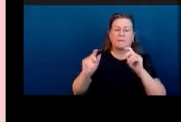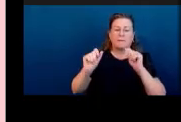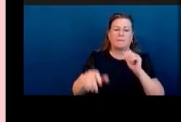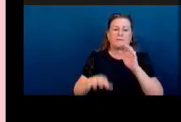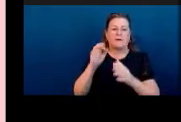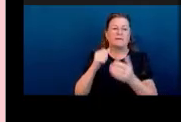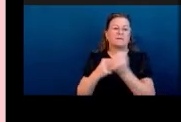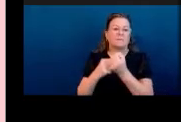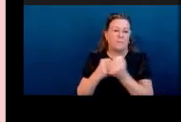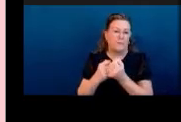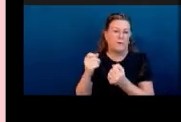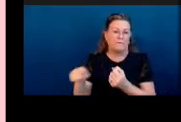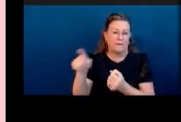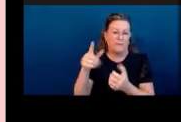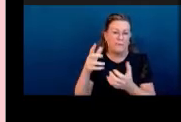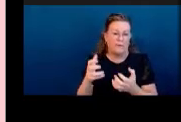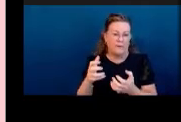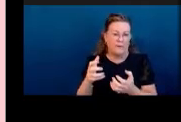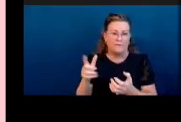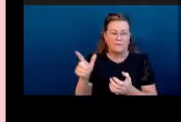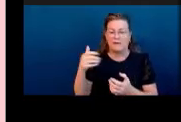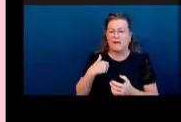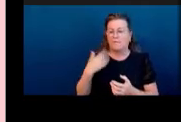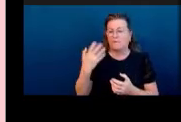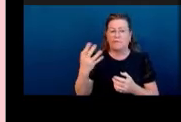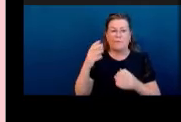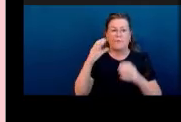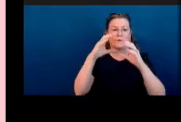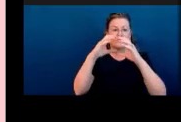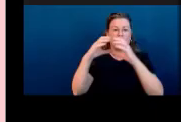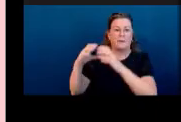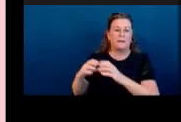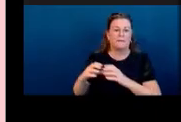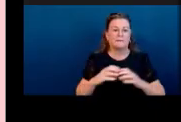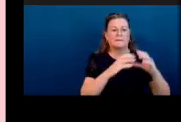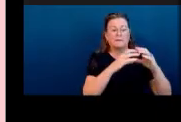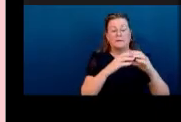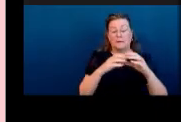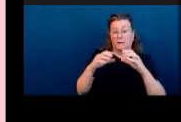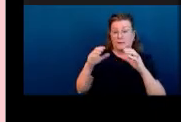so they have four domains in order to have a PFD diagnosis,